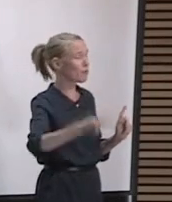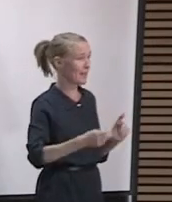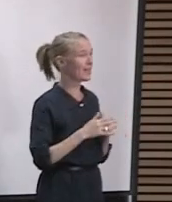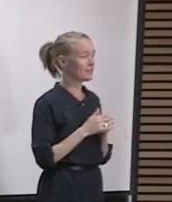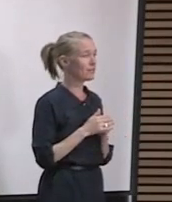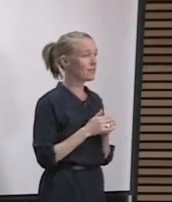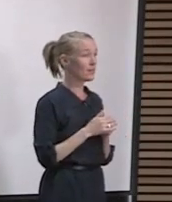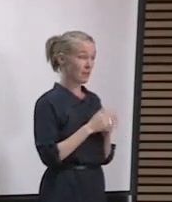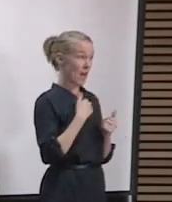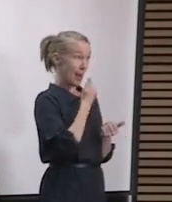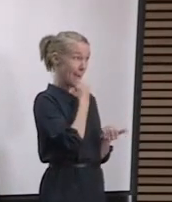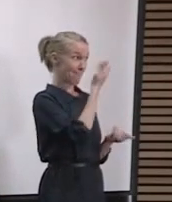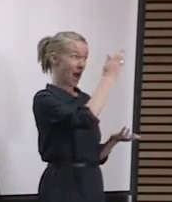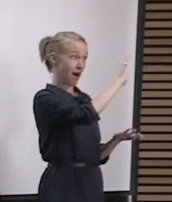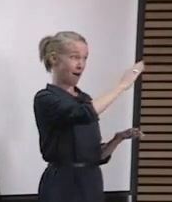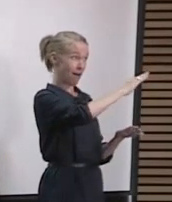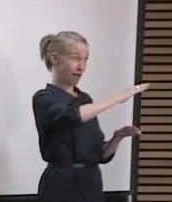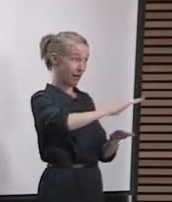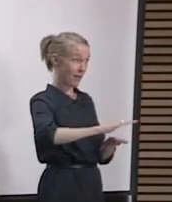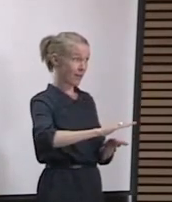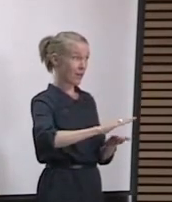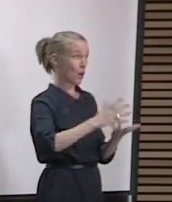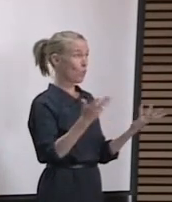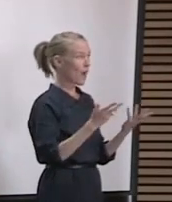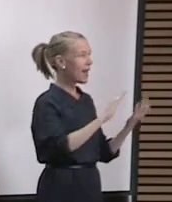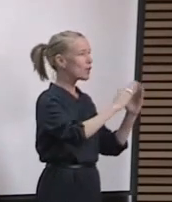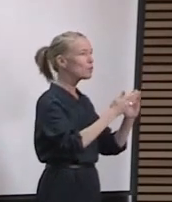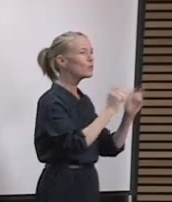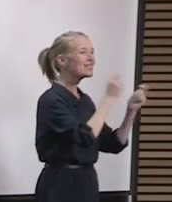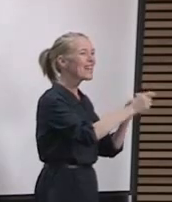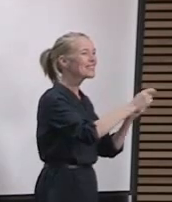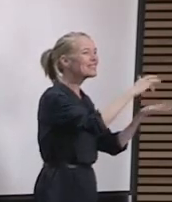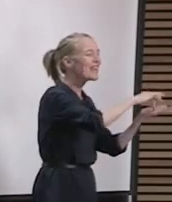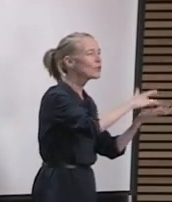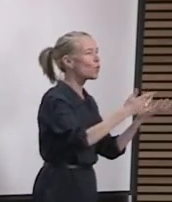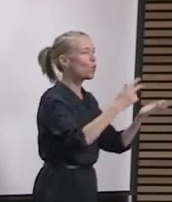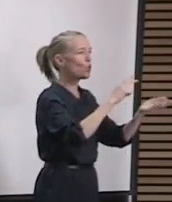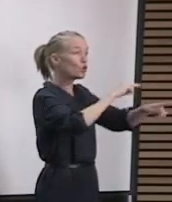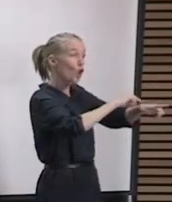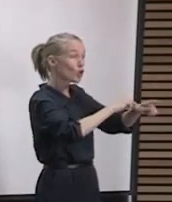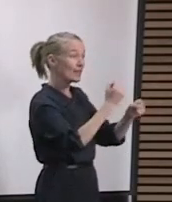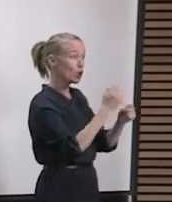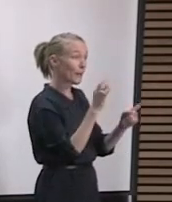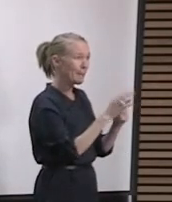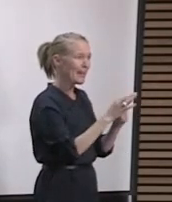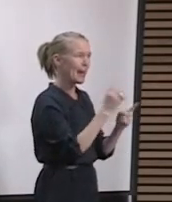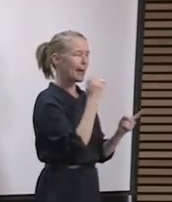were COVID free, we saw a decline in people going forward to our community testing stations and our GPs